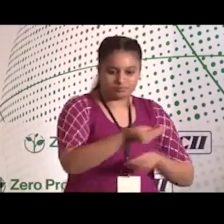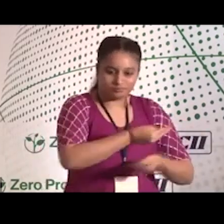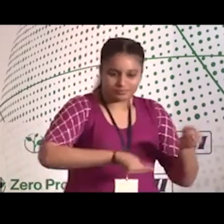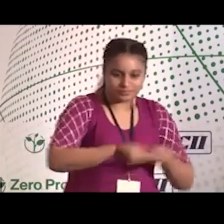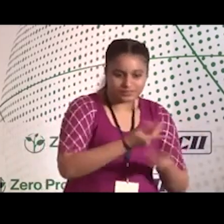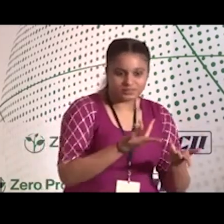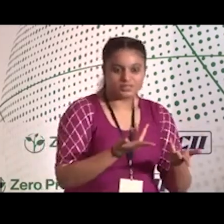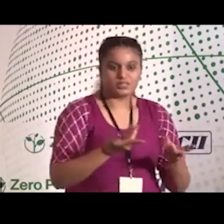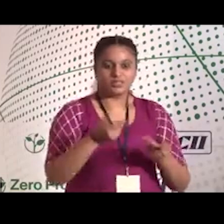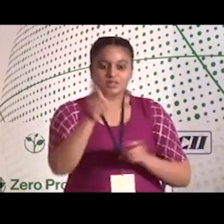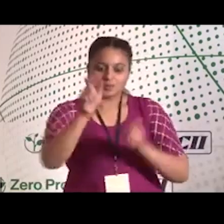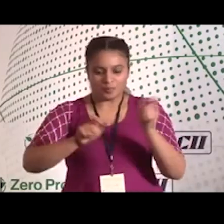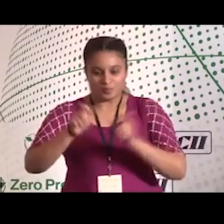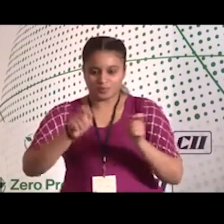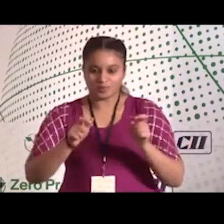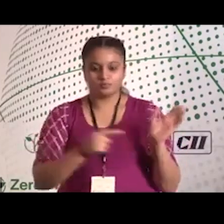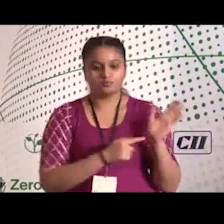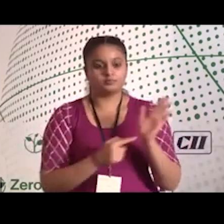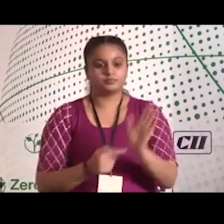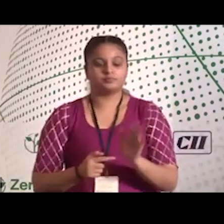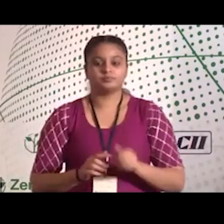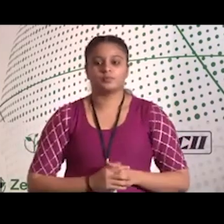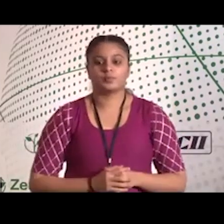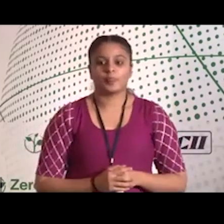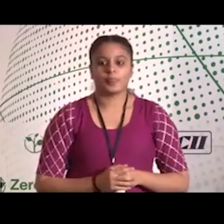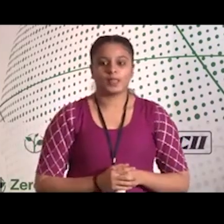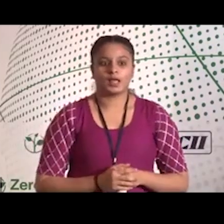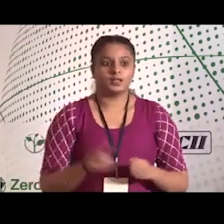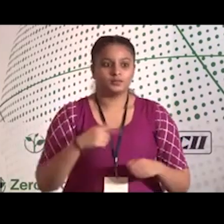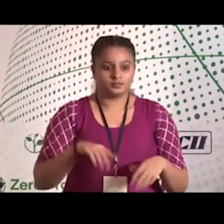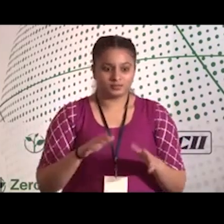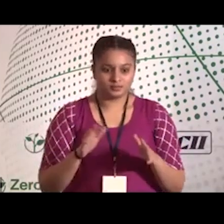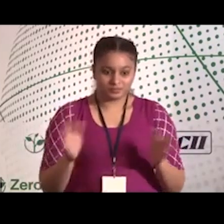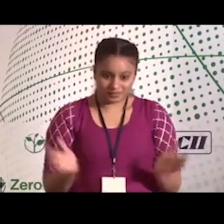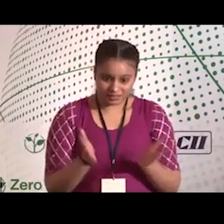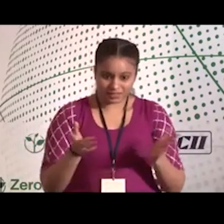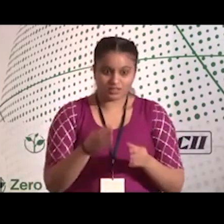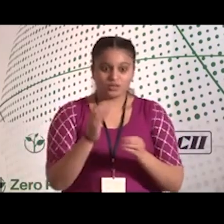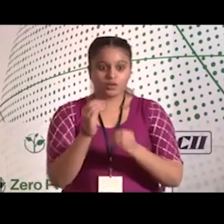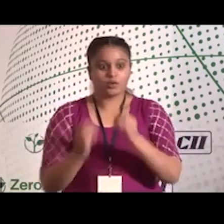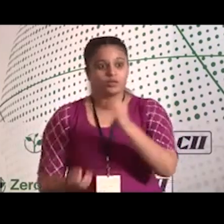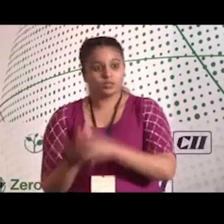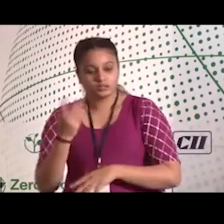So these are the people who are coming that we are actively looking for, organize